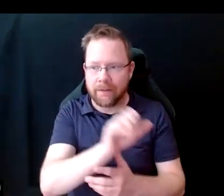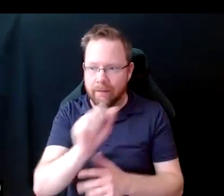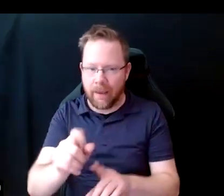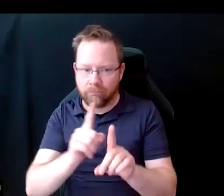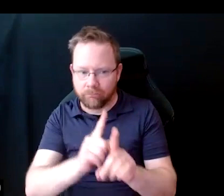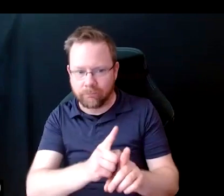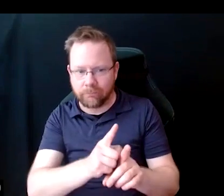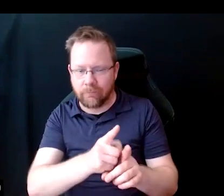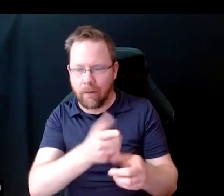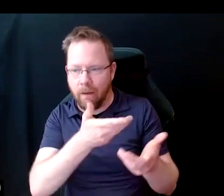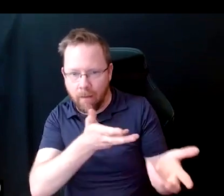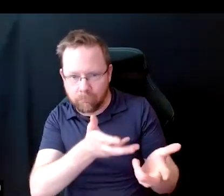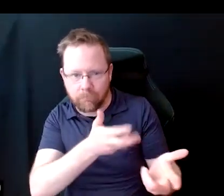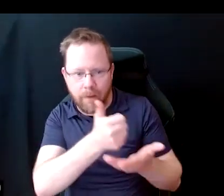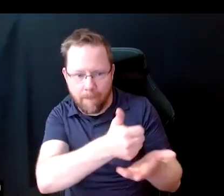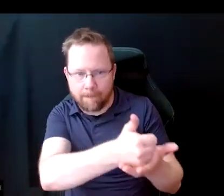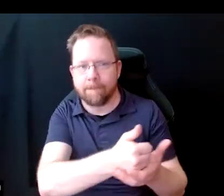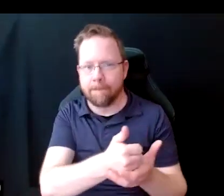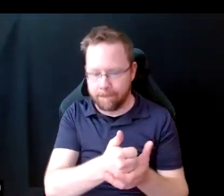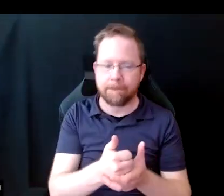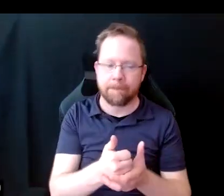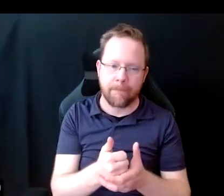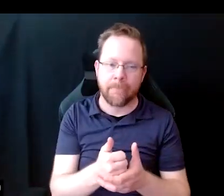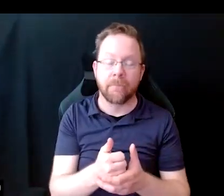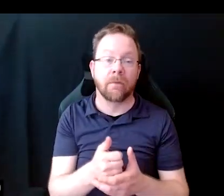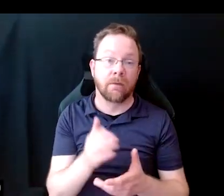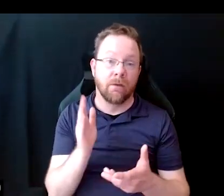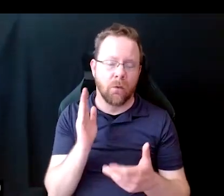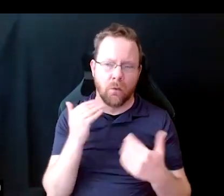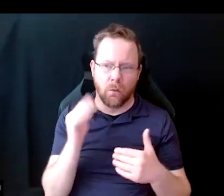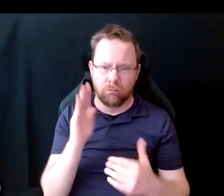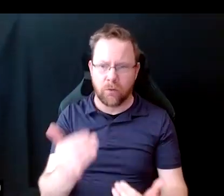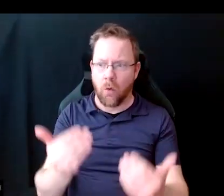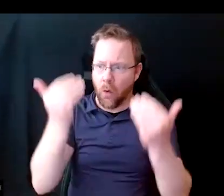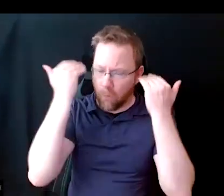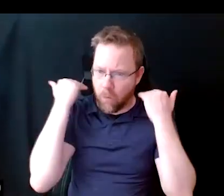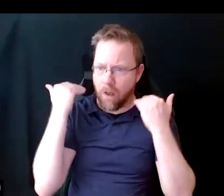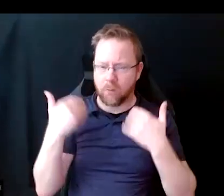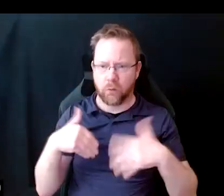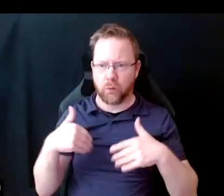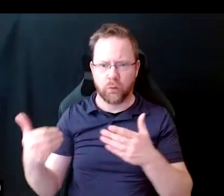That person could be a mentor and could be help. It would be a lot to change your status like this,